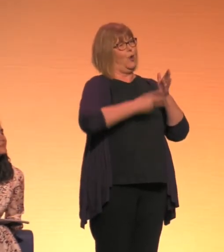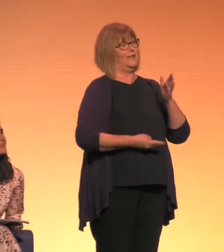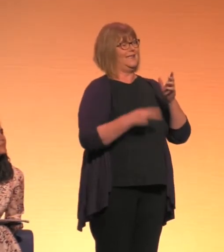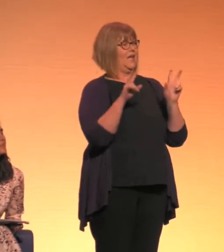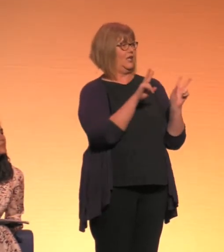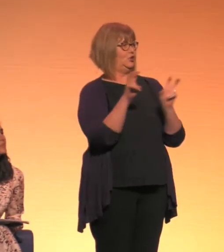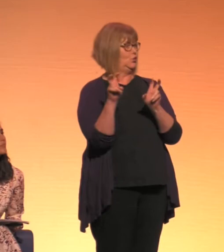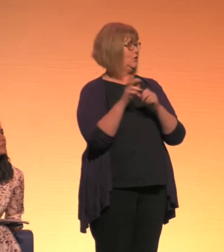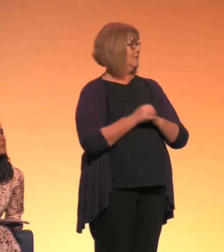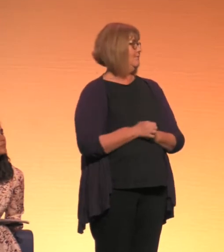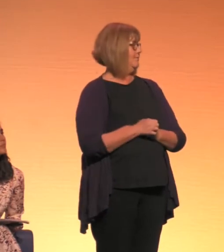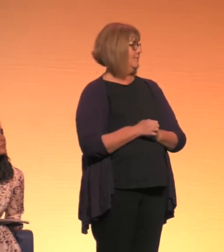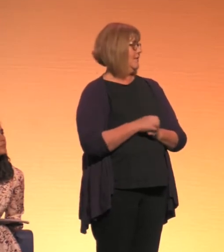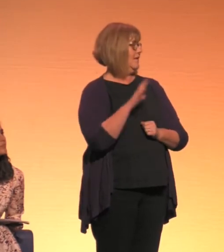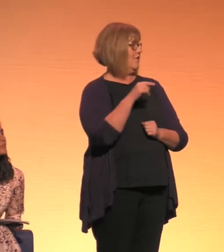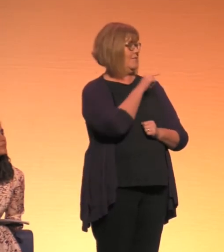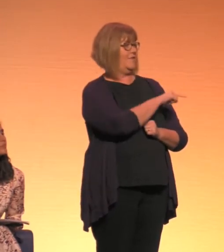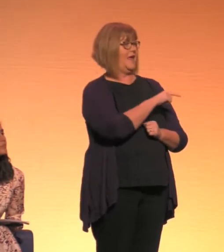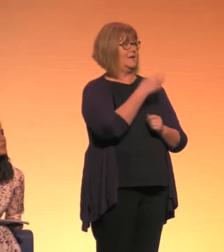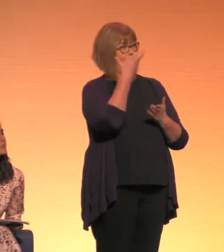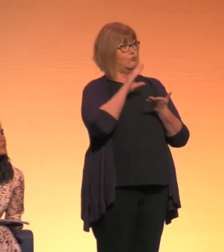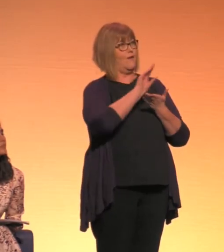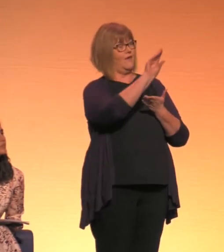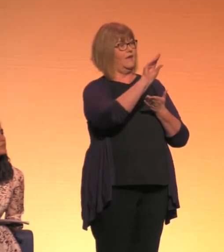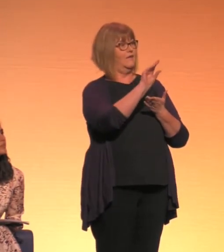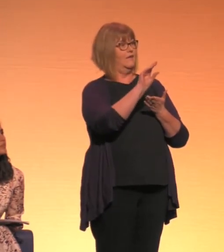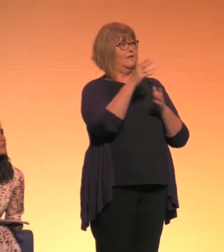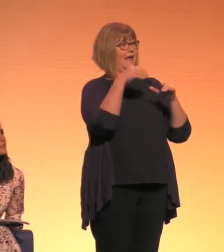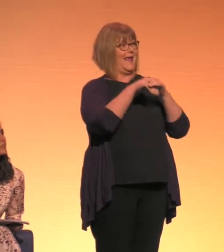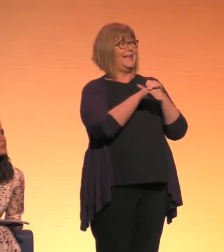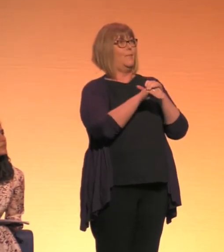Now at the time that that briefing for the incoming minister, or BIM, as we now call them,